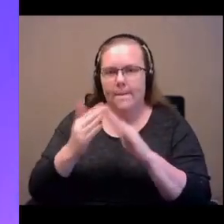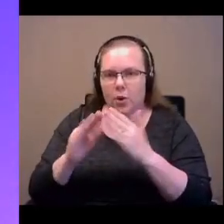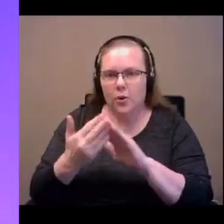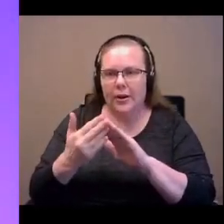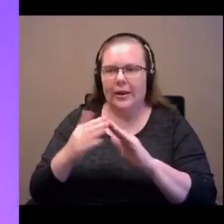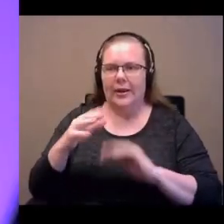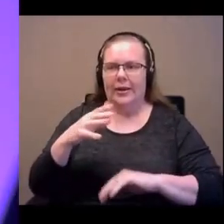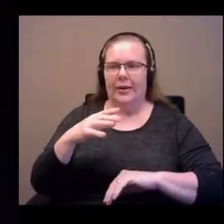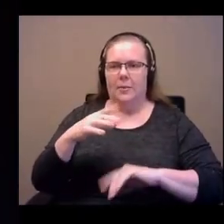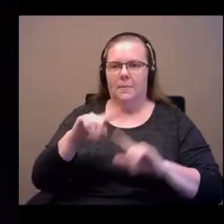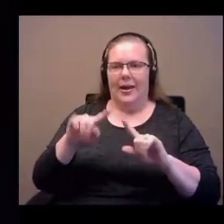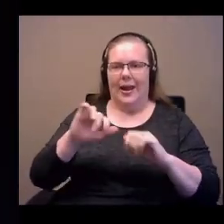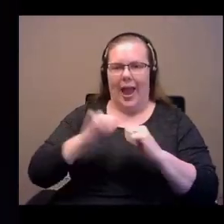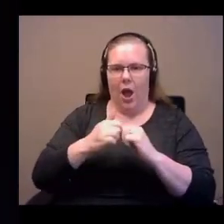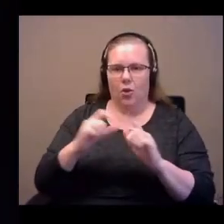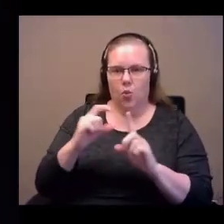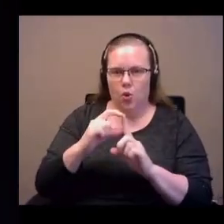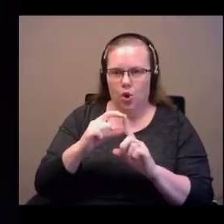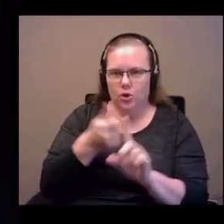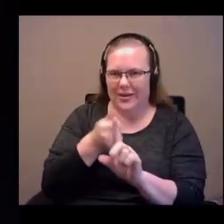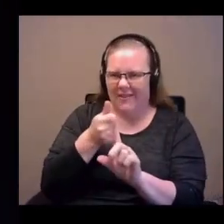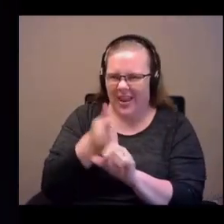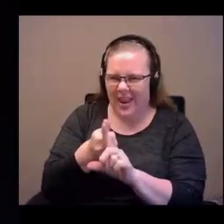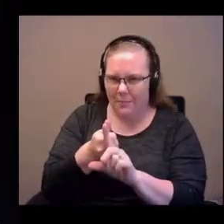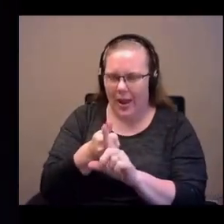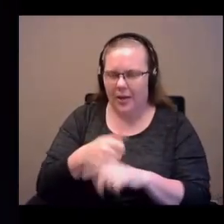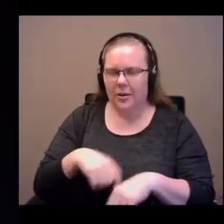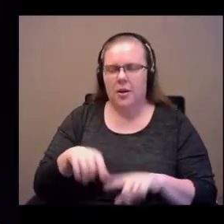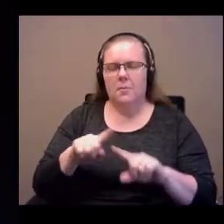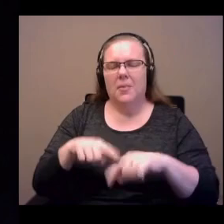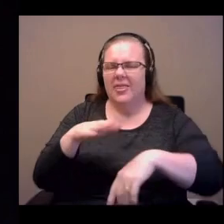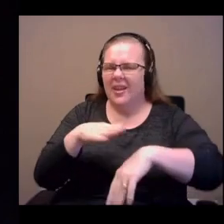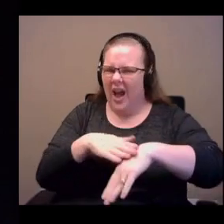I would say that the caveat, similar to what I said to your colleague, is I think we need